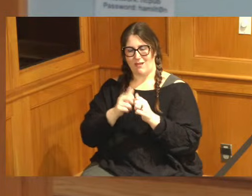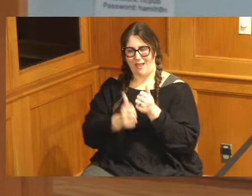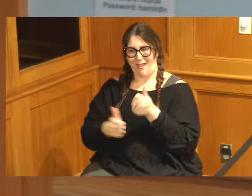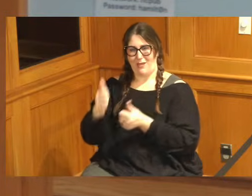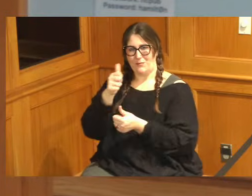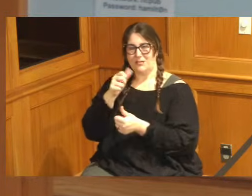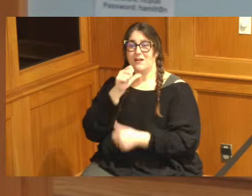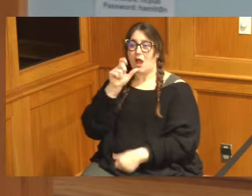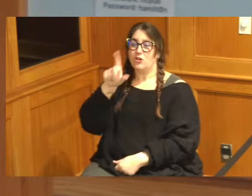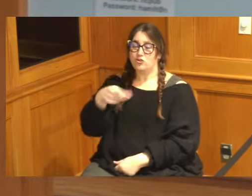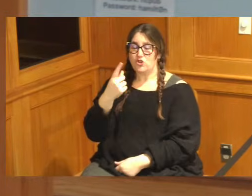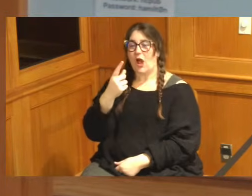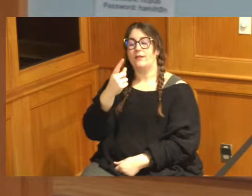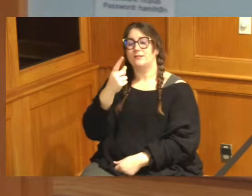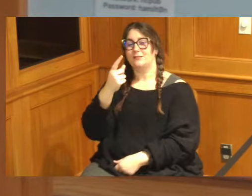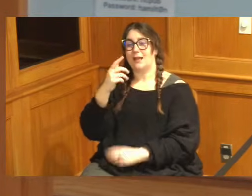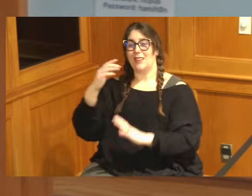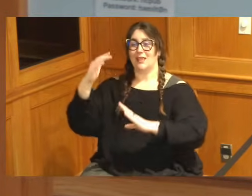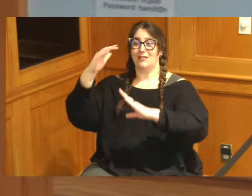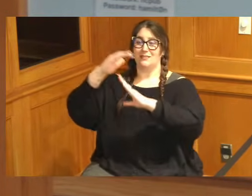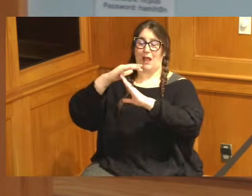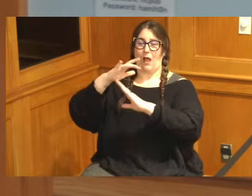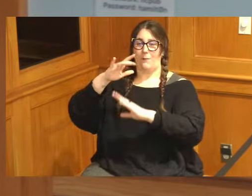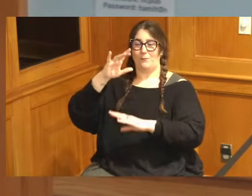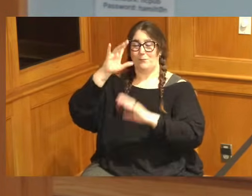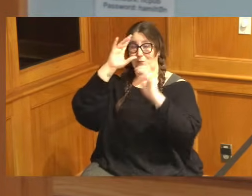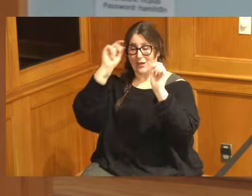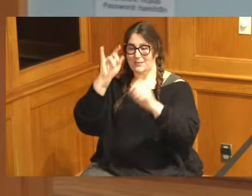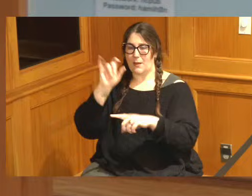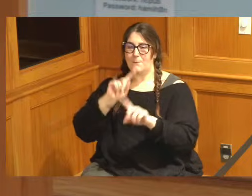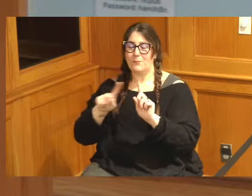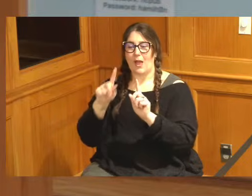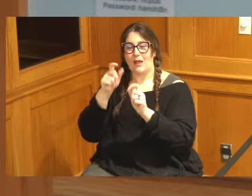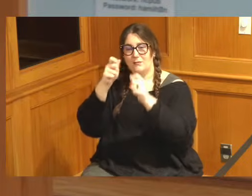leadership but the community development folks on like what are we all seeing what are we all doing